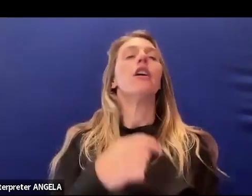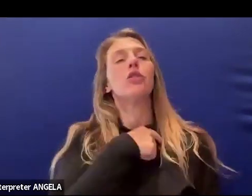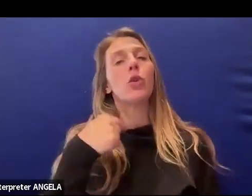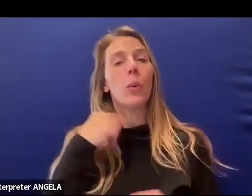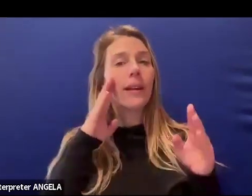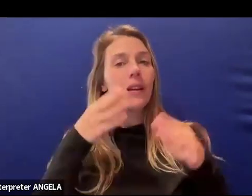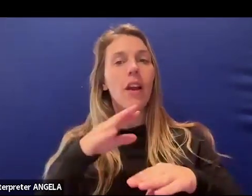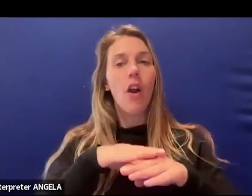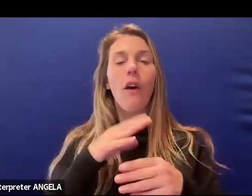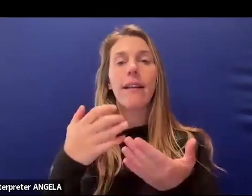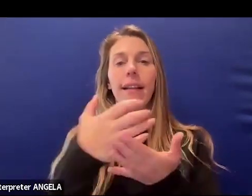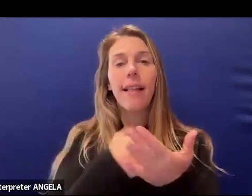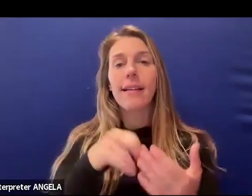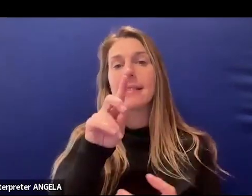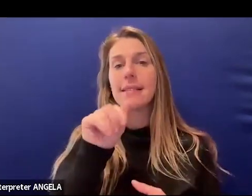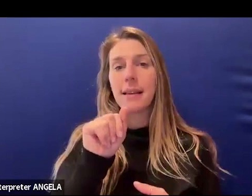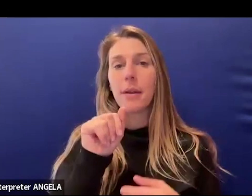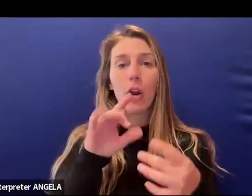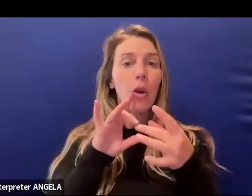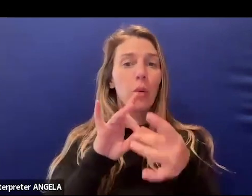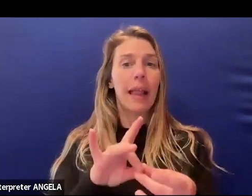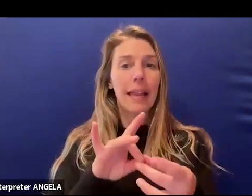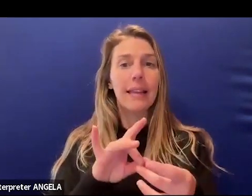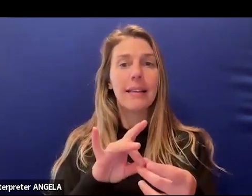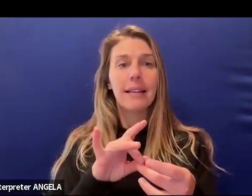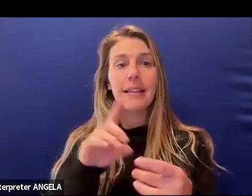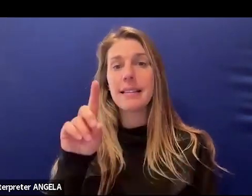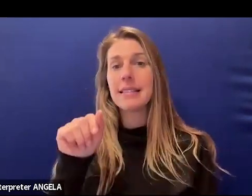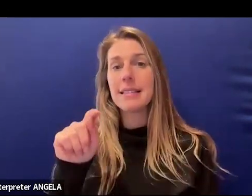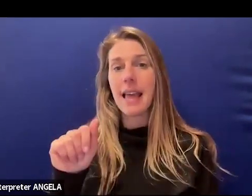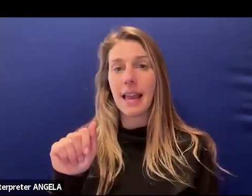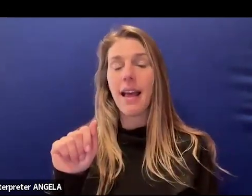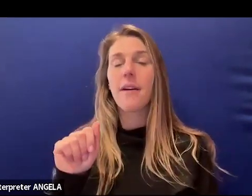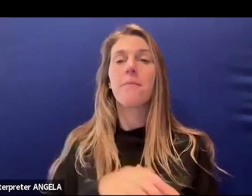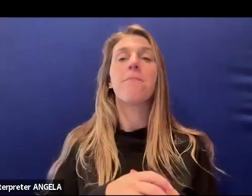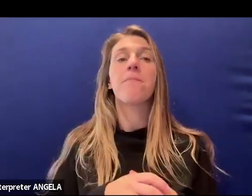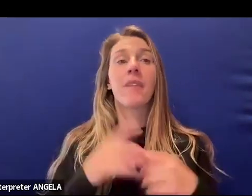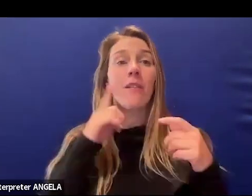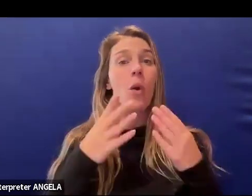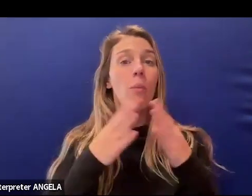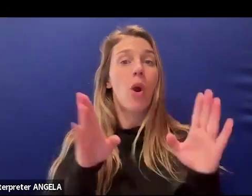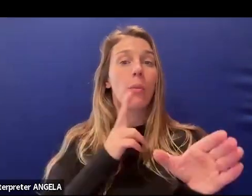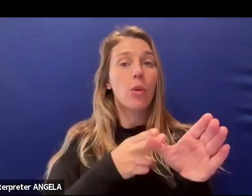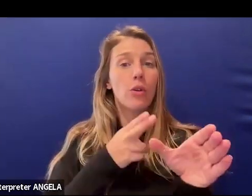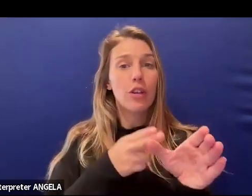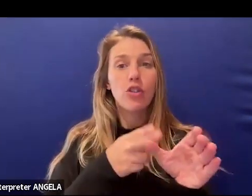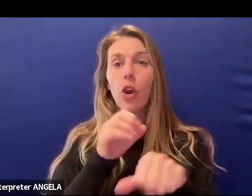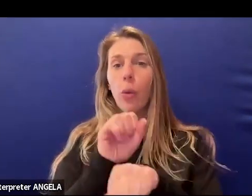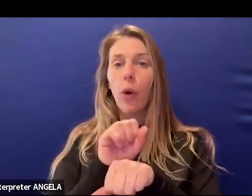We've done some work around collecting disability-related data in broadening participation work.